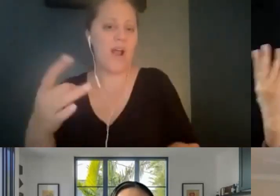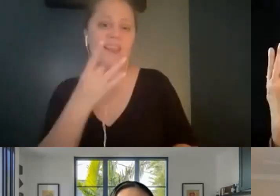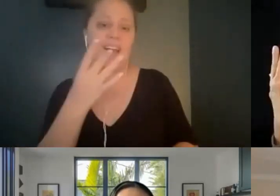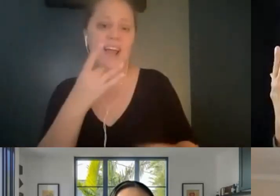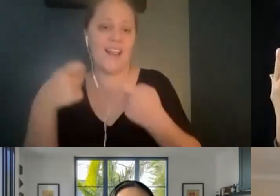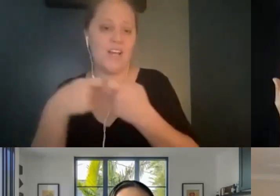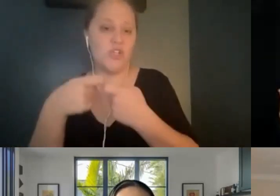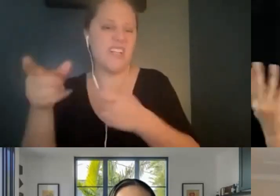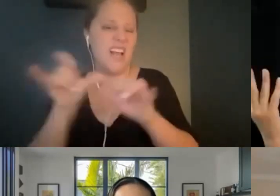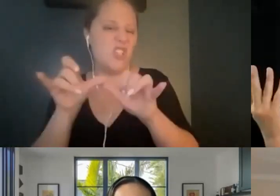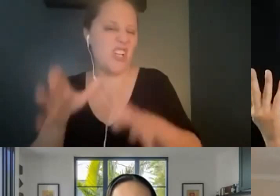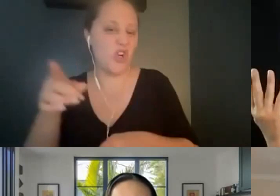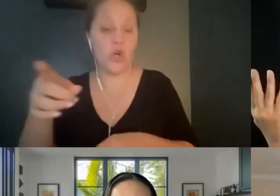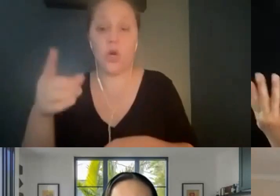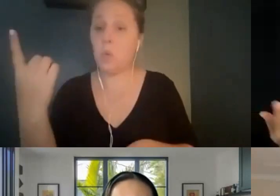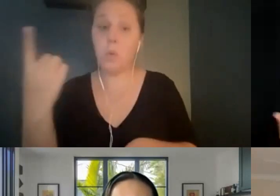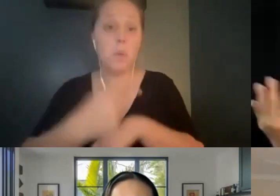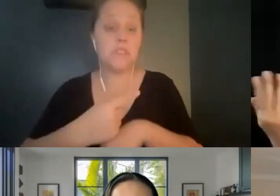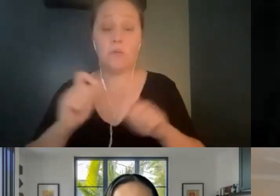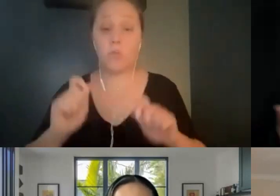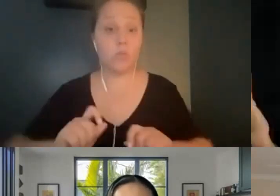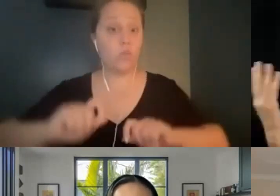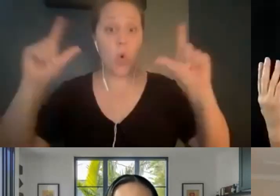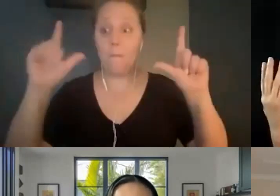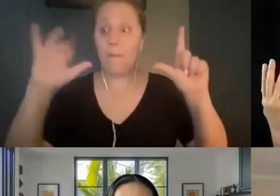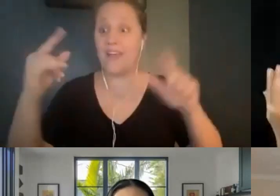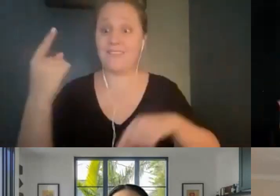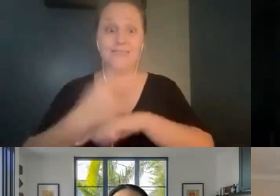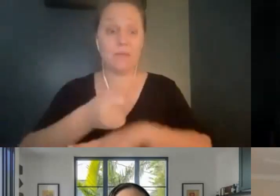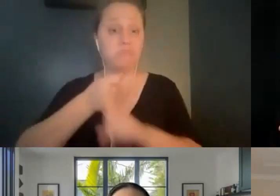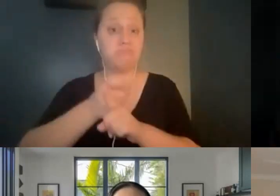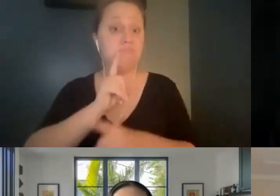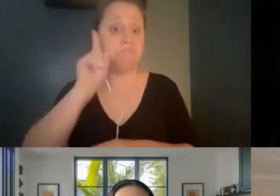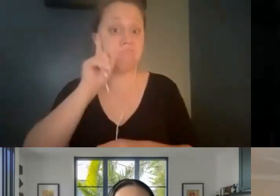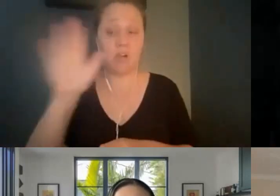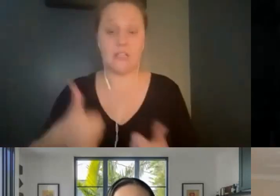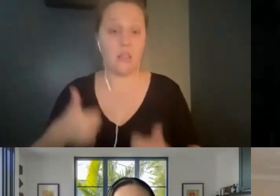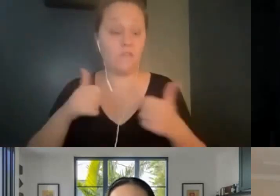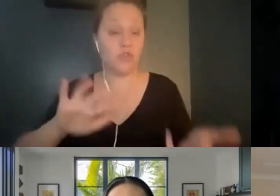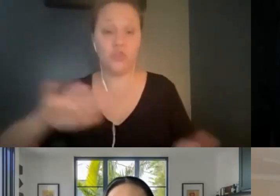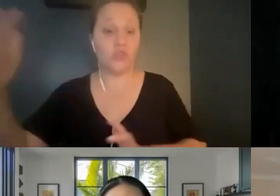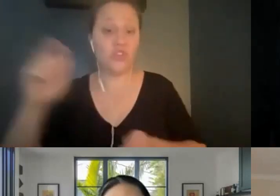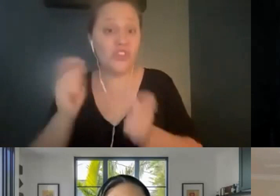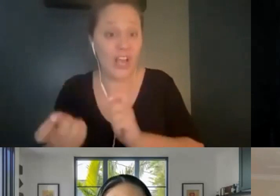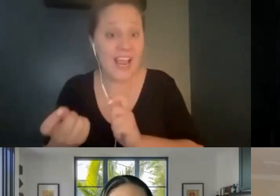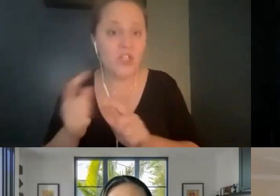woke up one morning and and then, you know, he became deaf and his whole life changed, but you don't plan for these things to happen and we all have